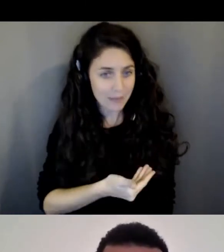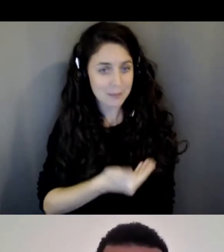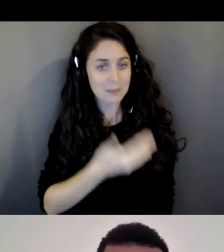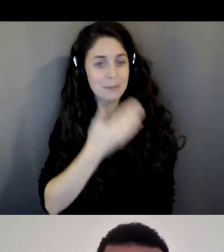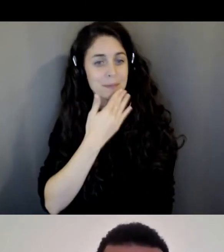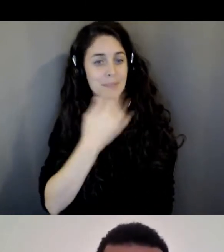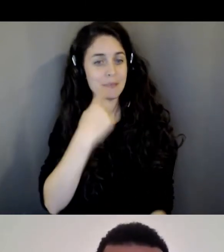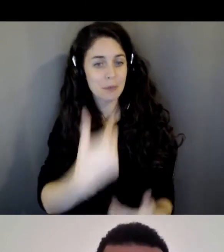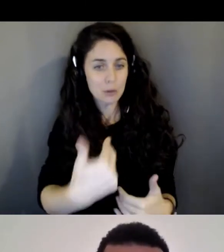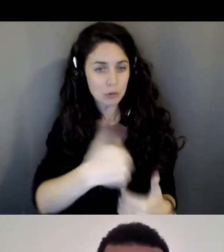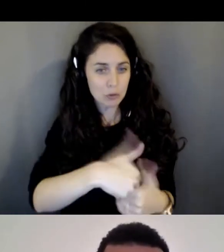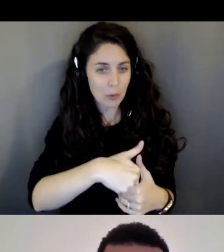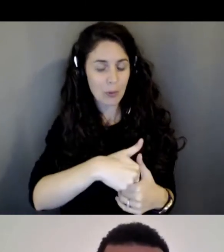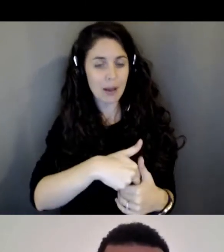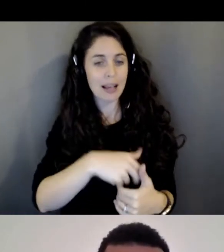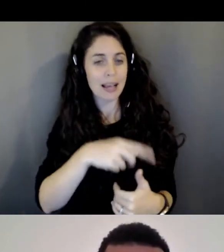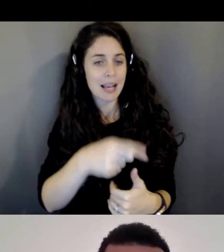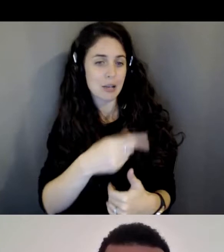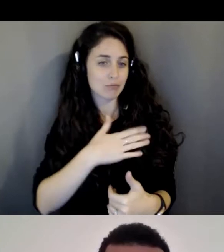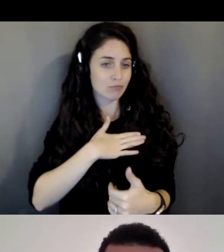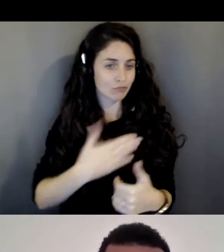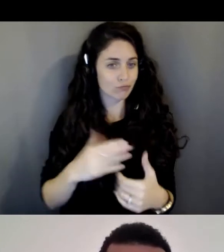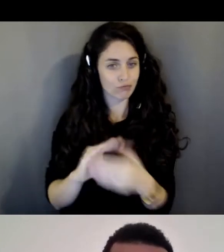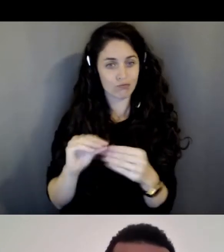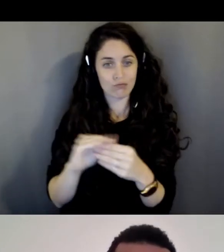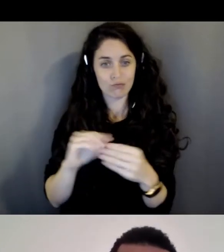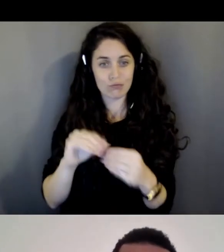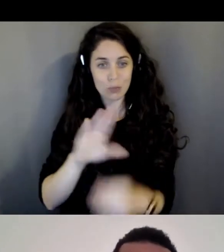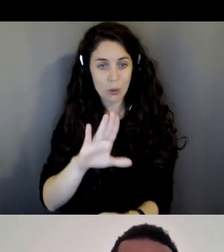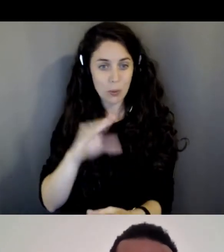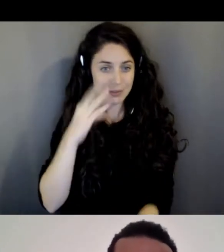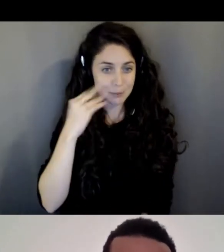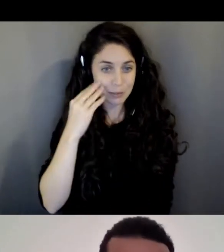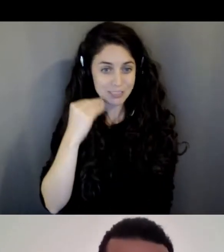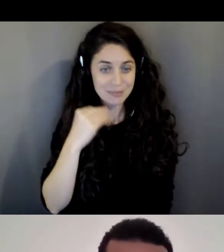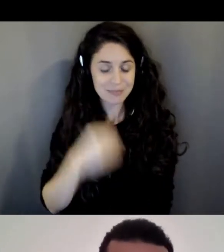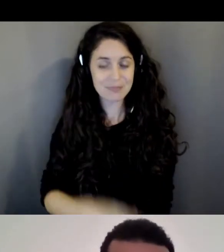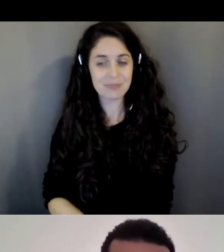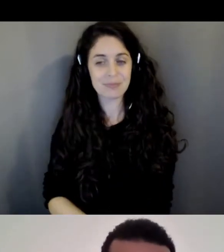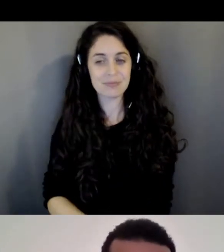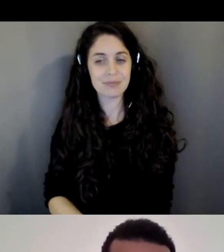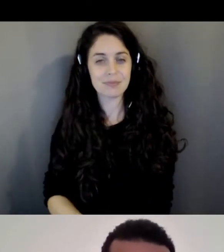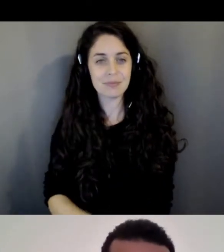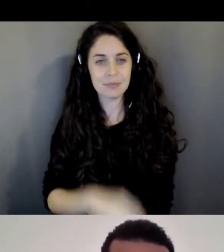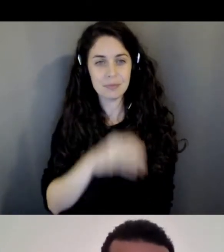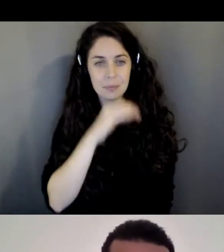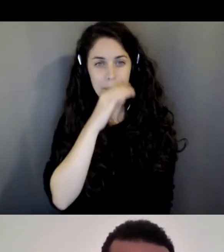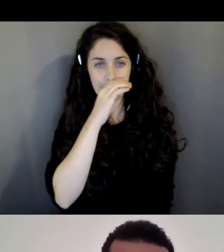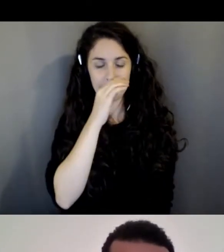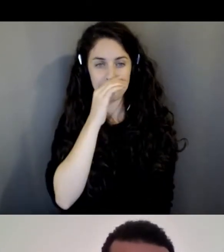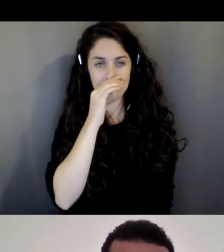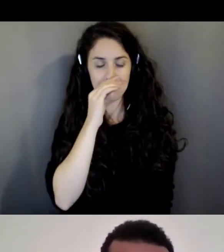willing to share about your experiences. And I know you've had a chance to listen to our